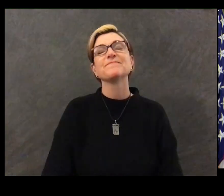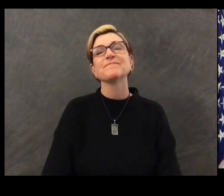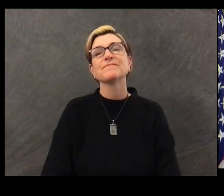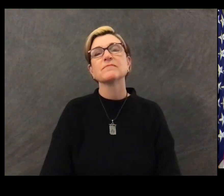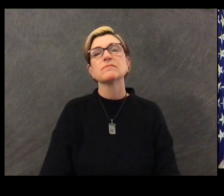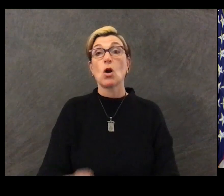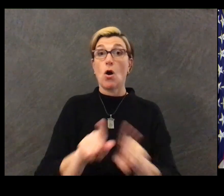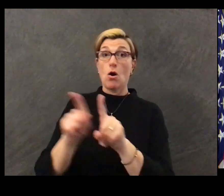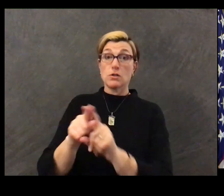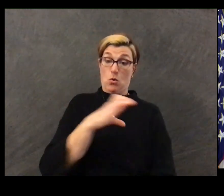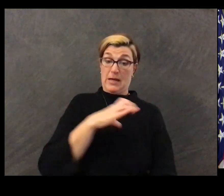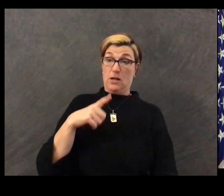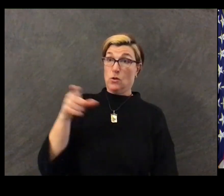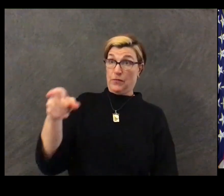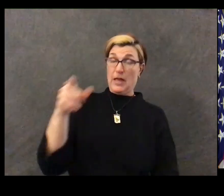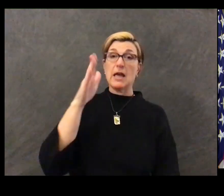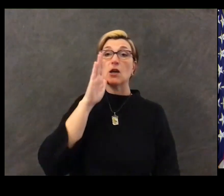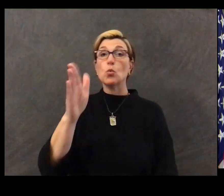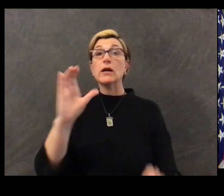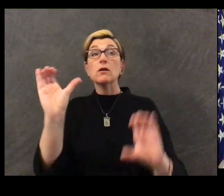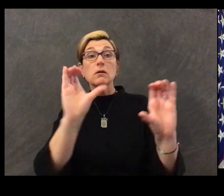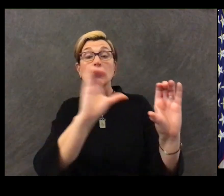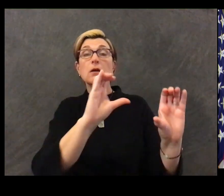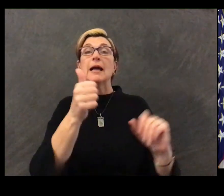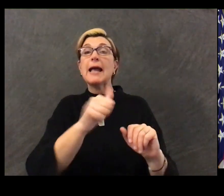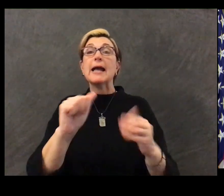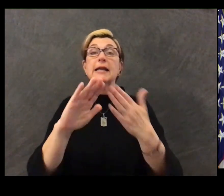from the private sector and community leaders on how we can best support